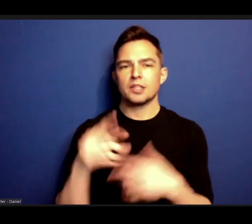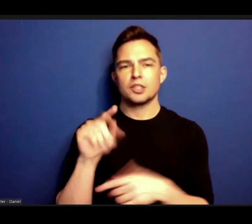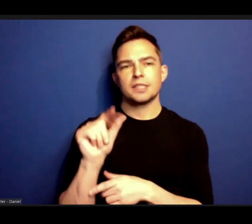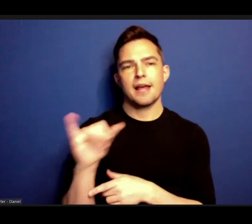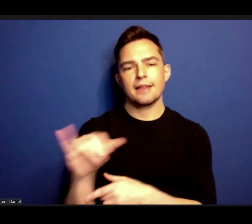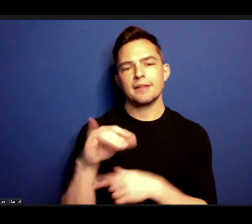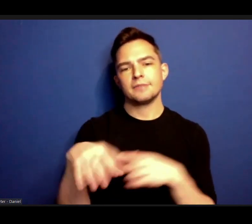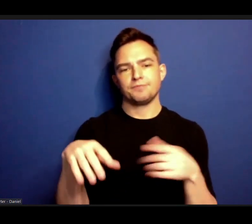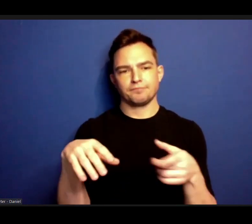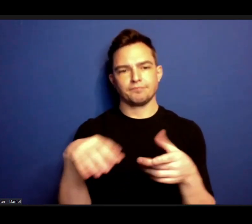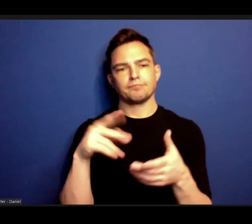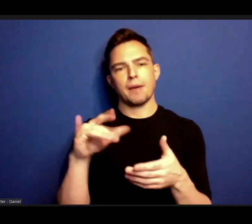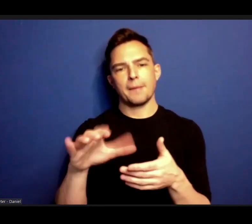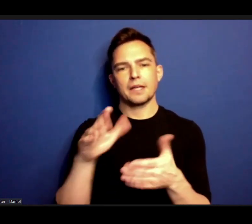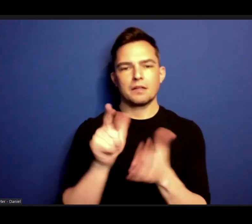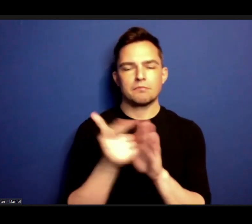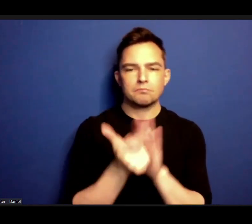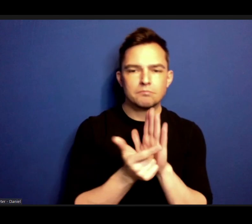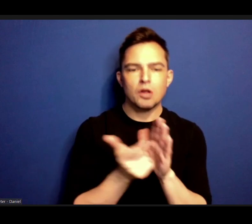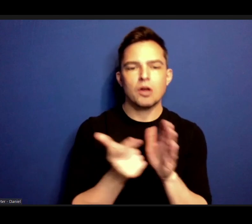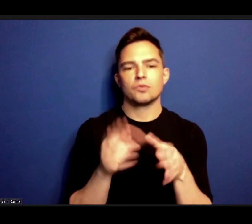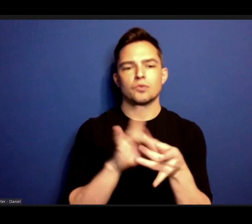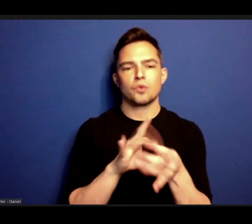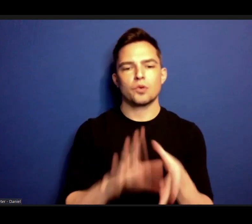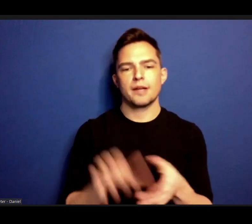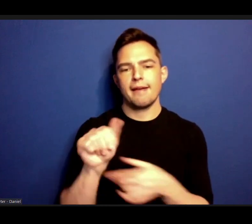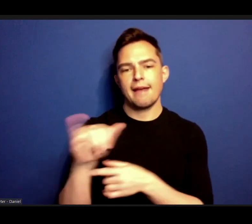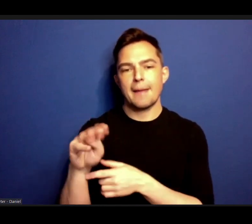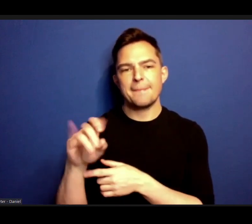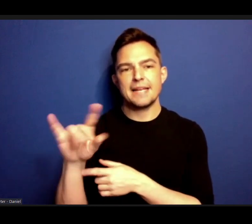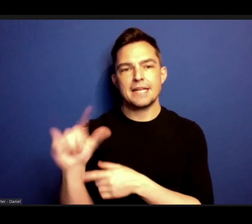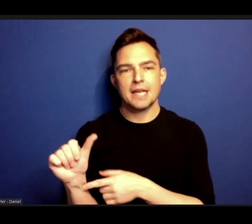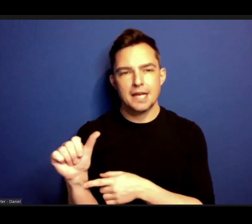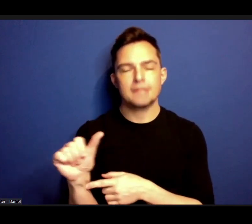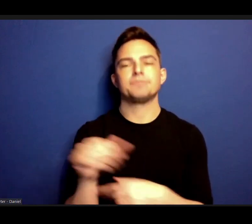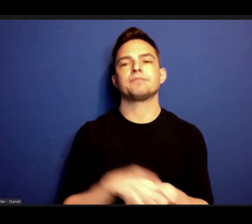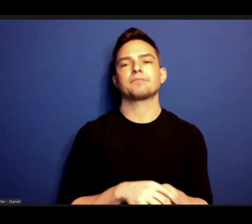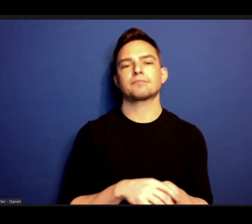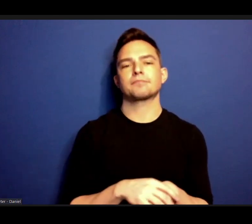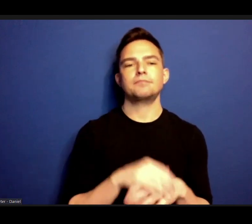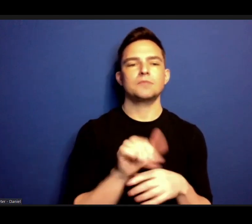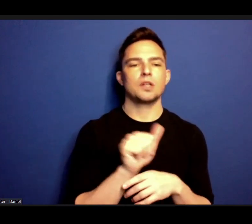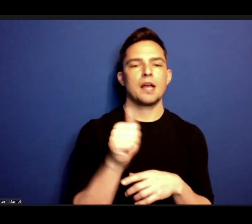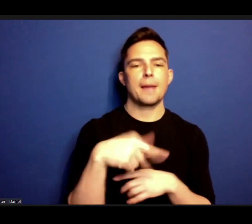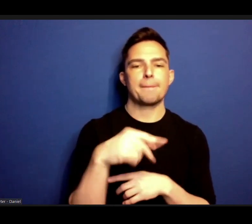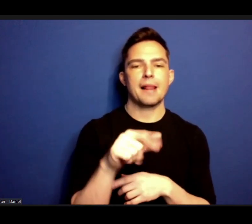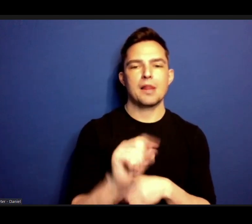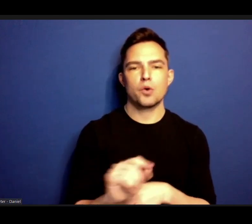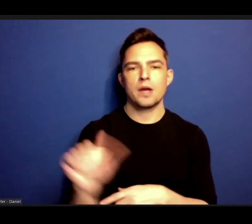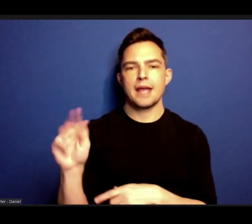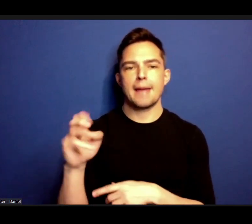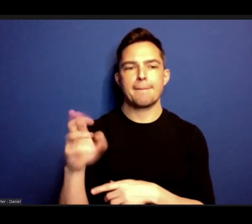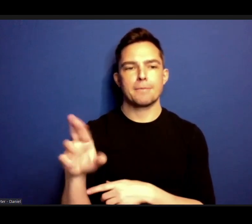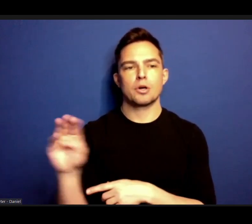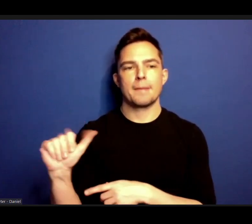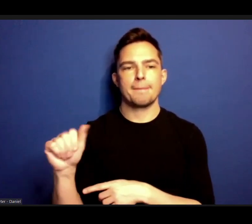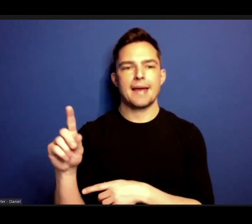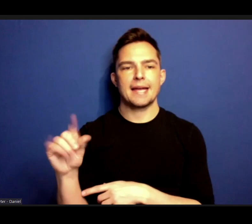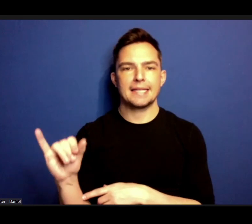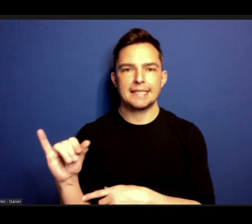lab coordinator, AI Media, Apollo, Amber, and Maddy, who are working on the research